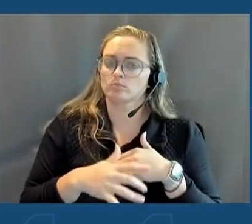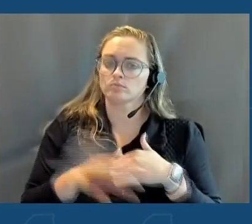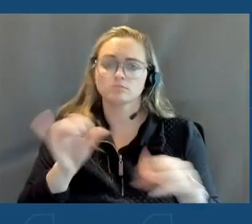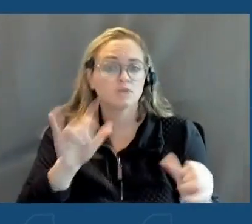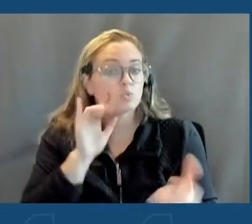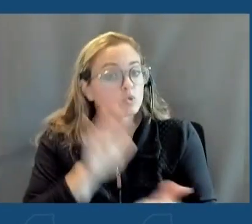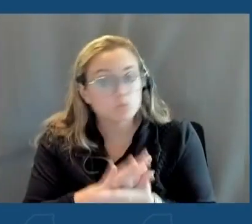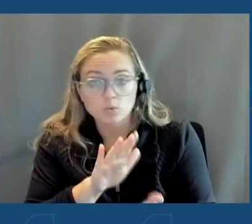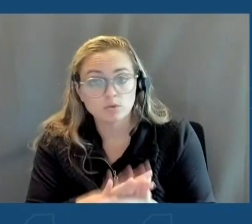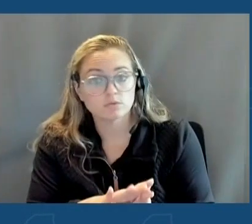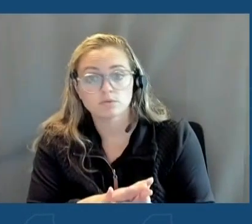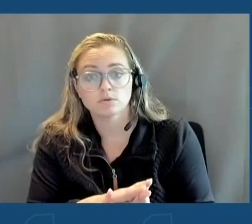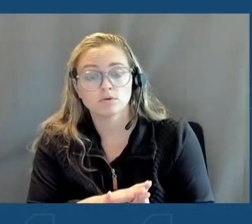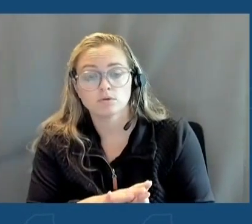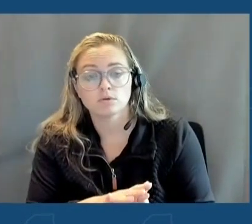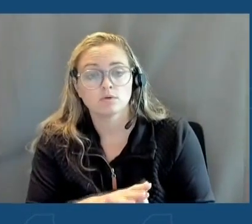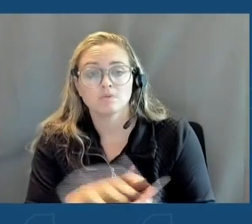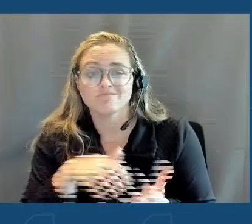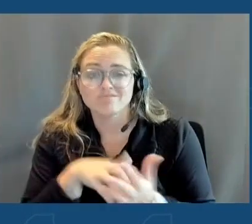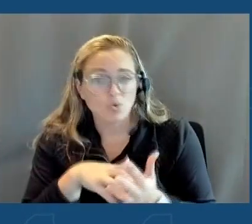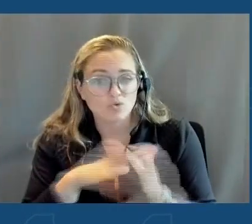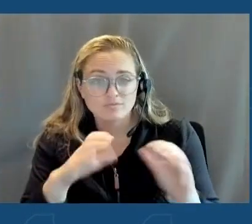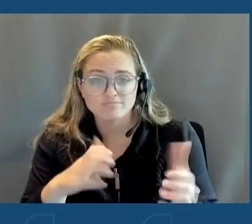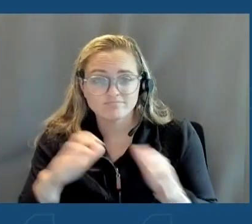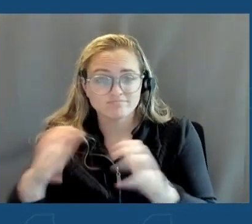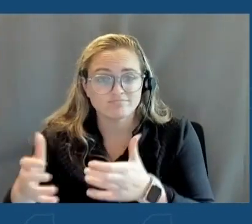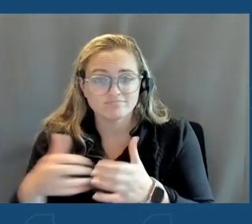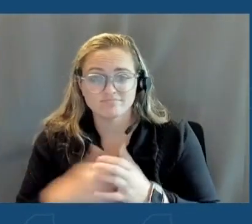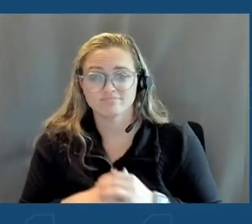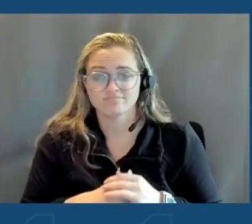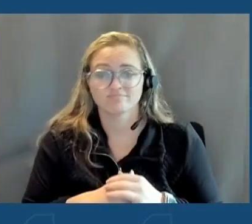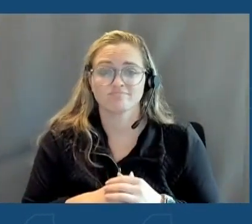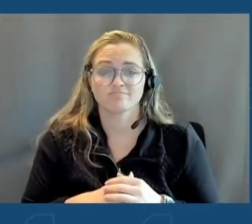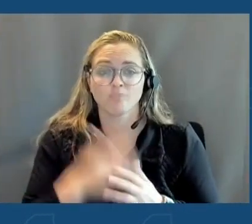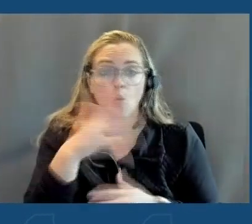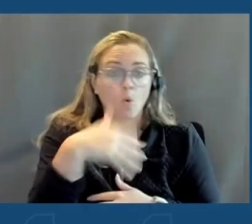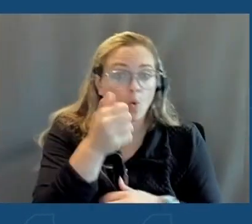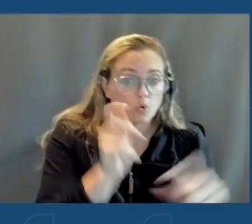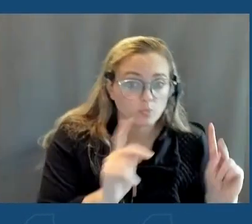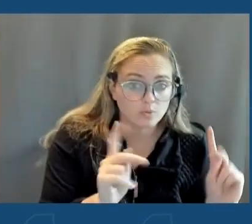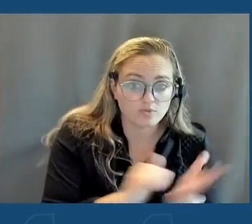WE GET AHEAD OF IT. EVERY NURSING HOME HAS TO CONFIRM TO US AND WE WILL VERIFY THEY HAVE STOCKED UP. WE HAVE MORE FROM OUR STOCKPILE.